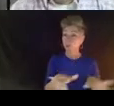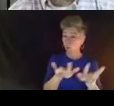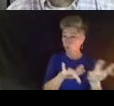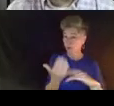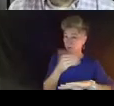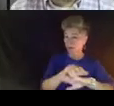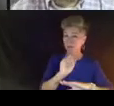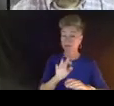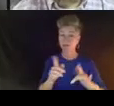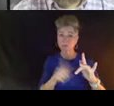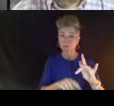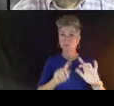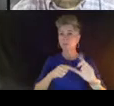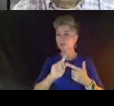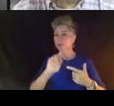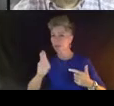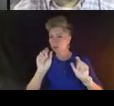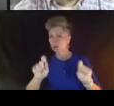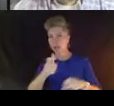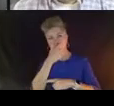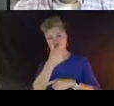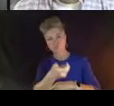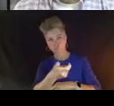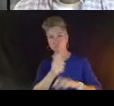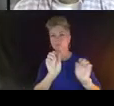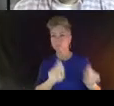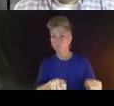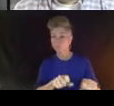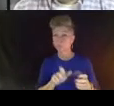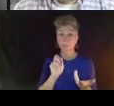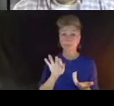can have the opportunity to hear it later. So if that affects how you would like